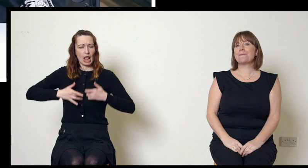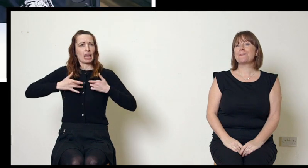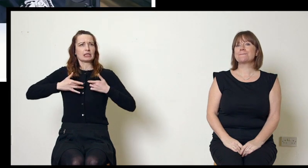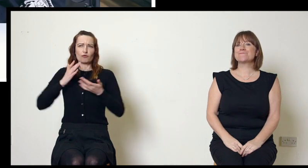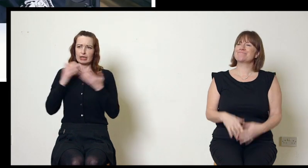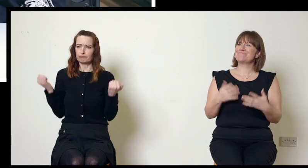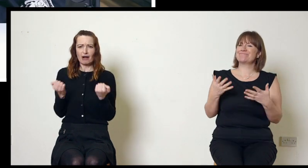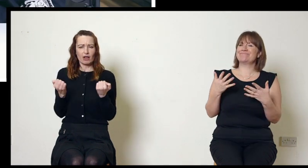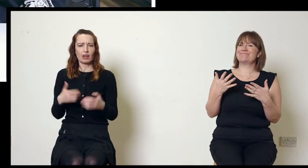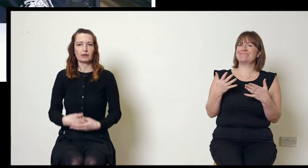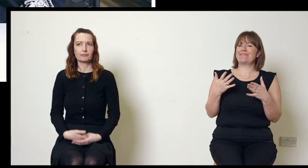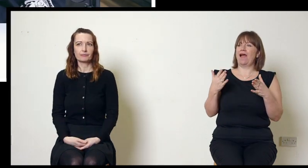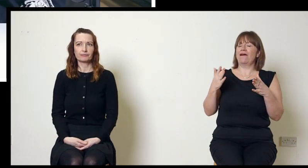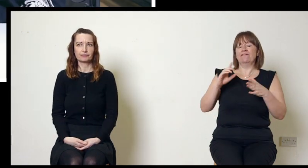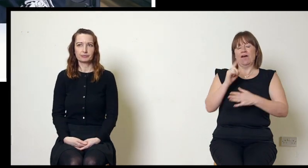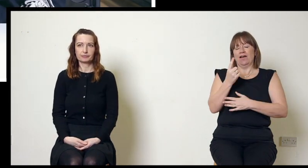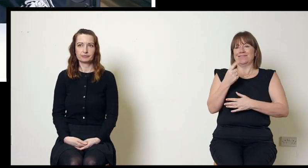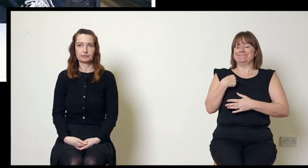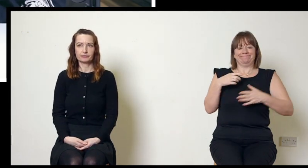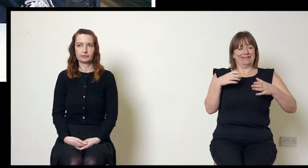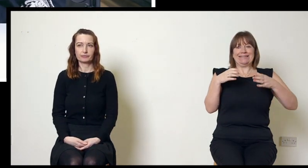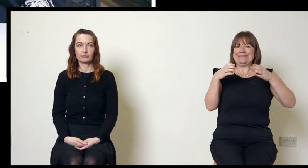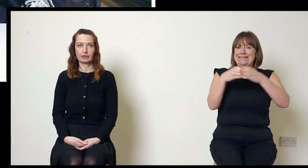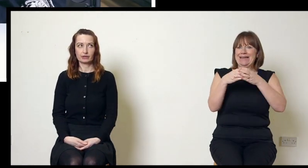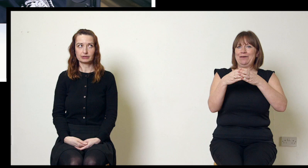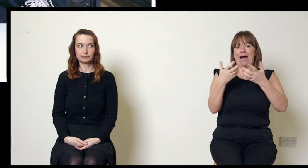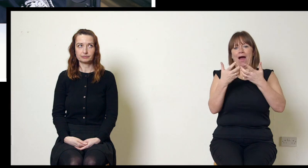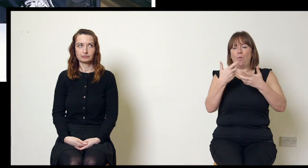I mean, A, I think just as a team… how we've all learnt from each other